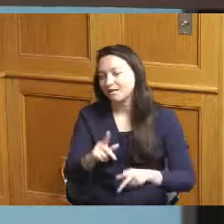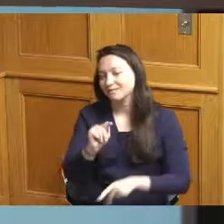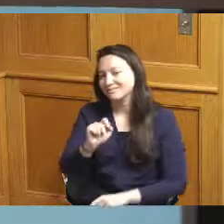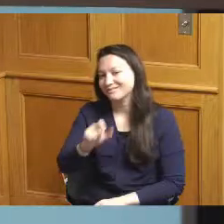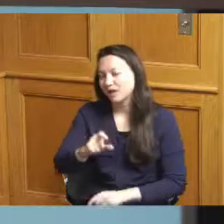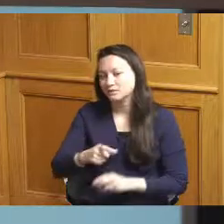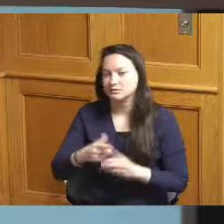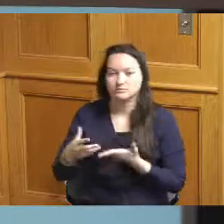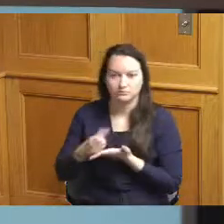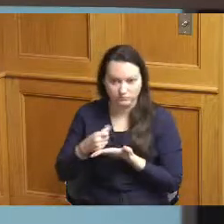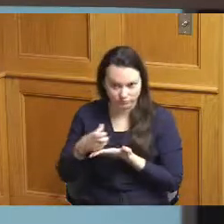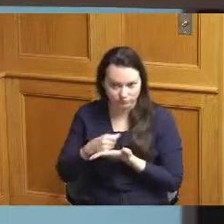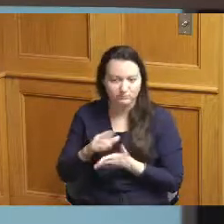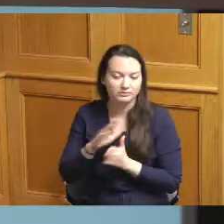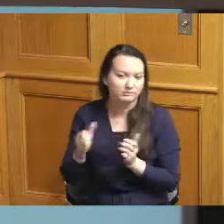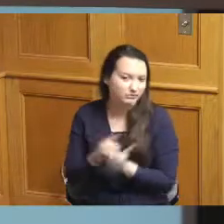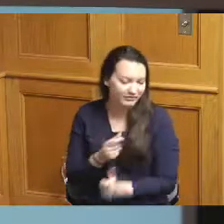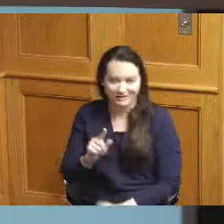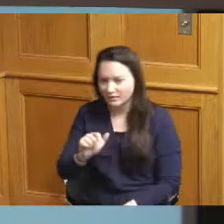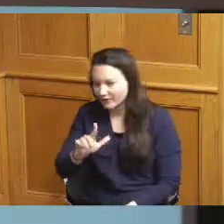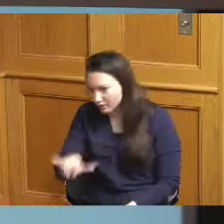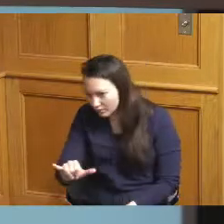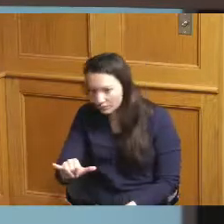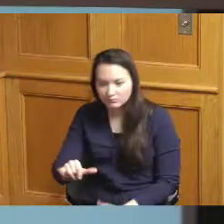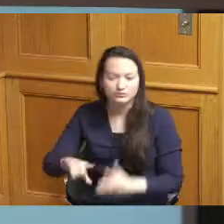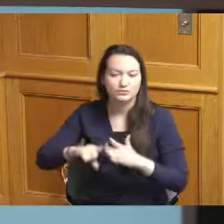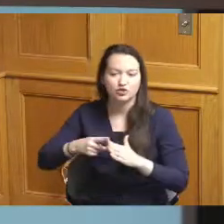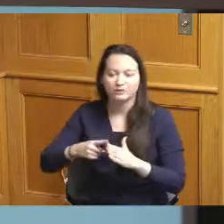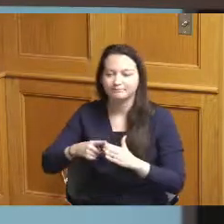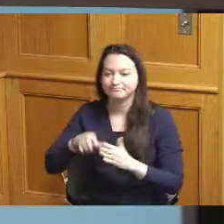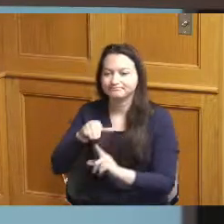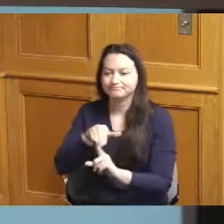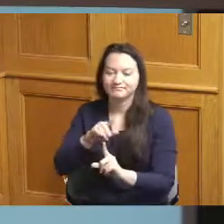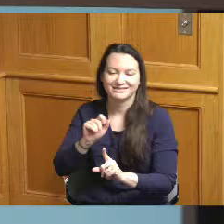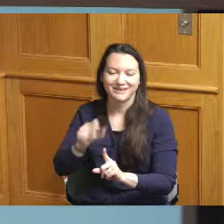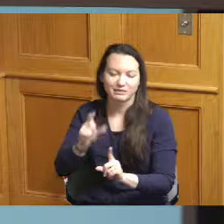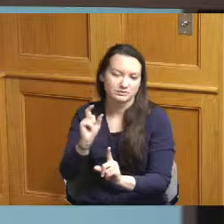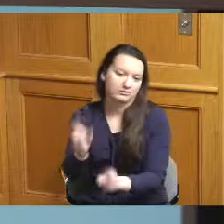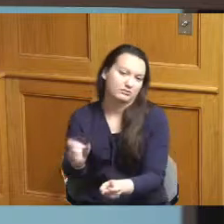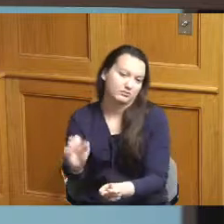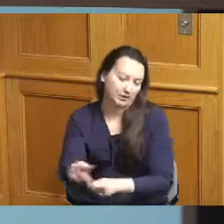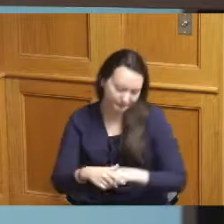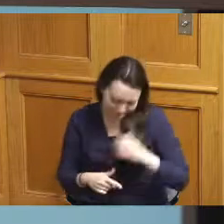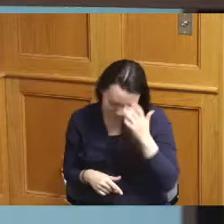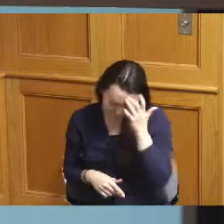for all the taxing levies so everyone will start to get those taxes back and then there are five